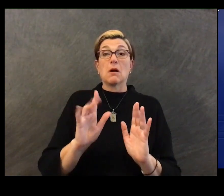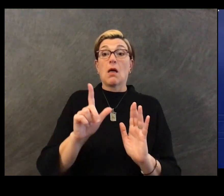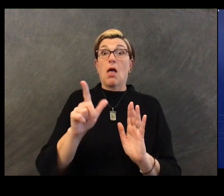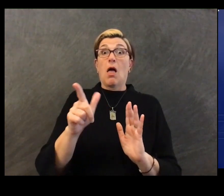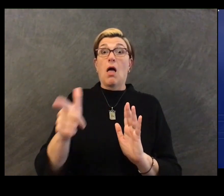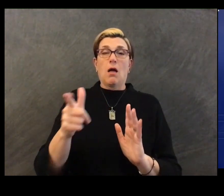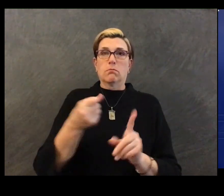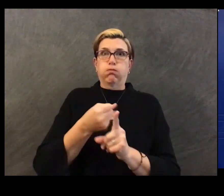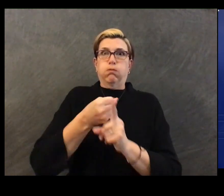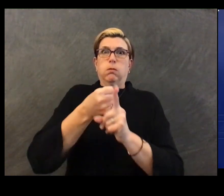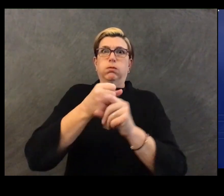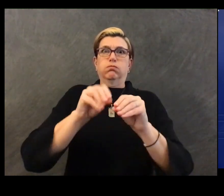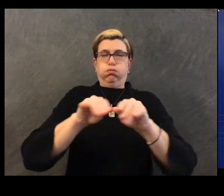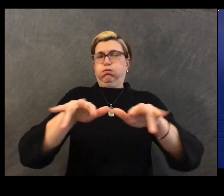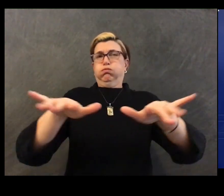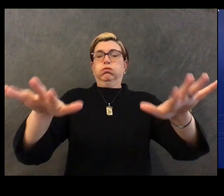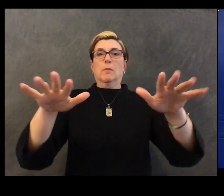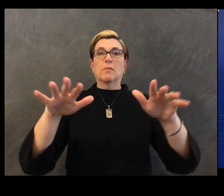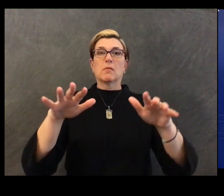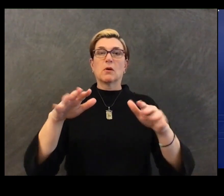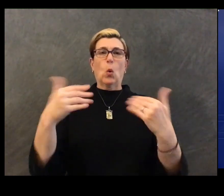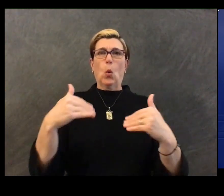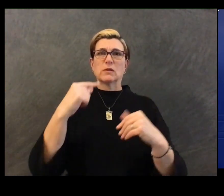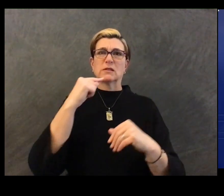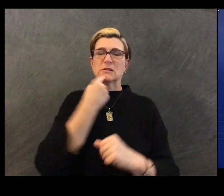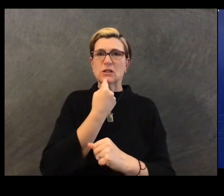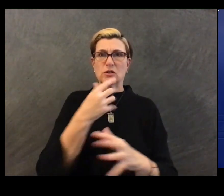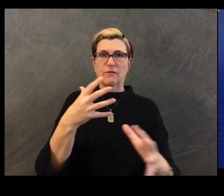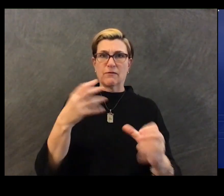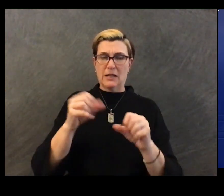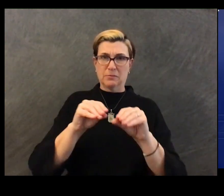supreme and mitigation we are building that public health capacity now to make